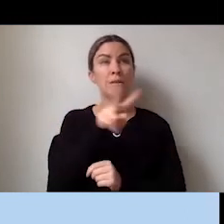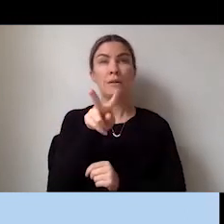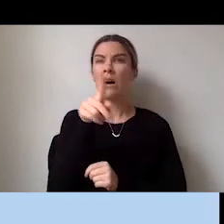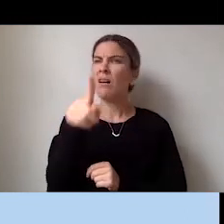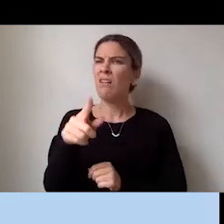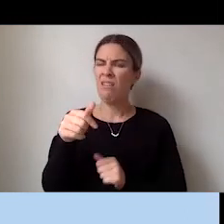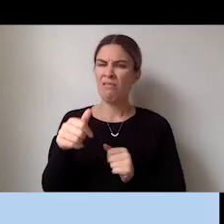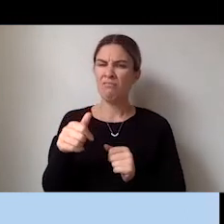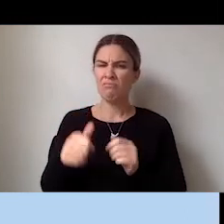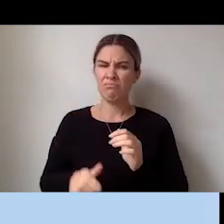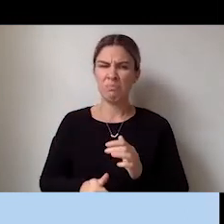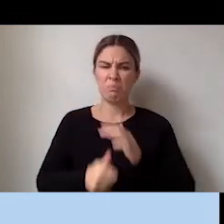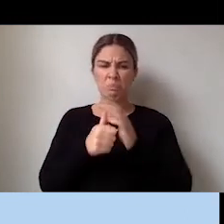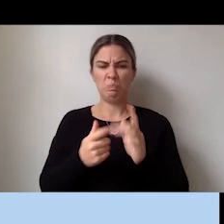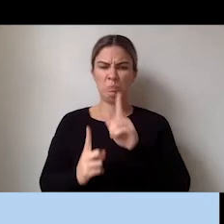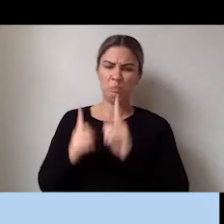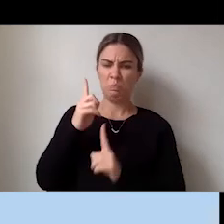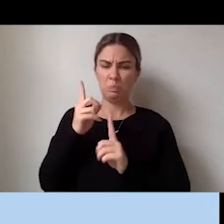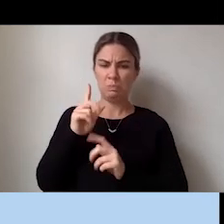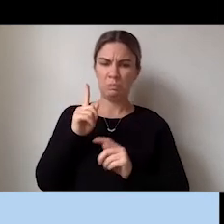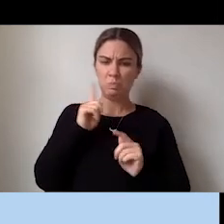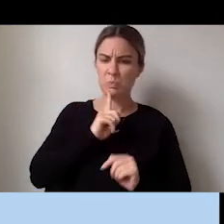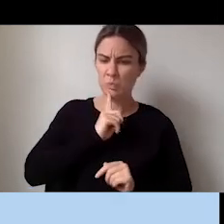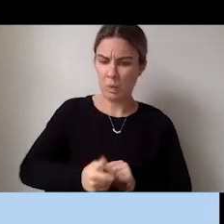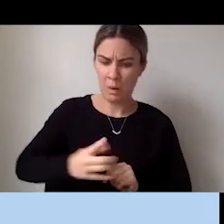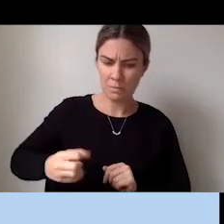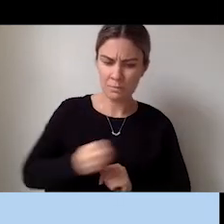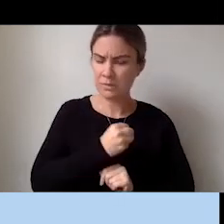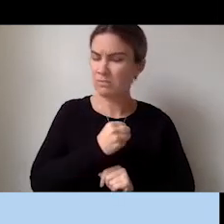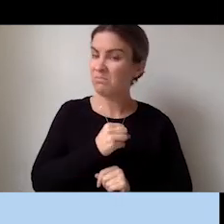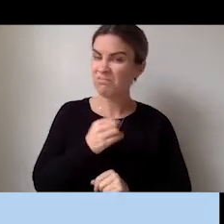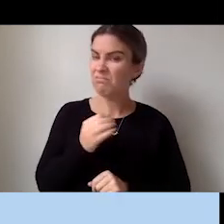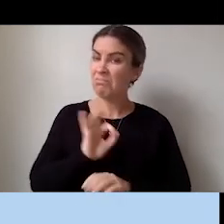about having power over somebody and some of the ways that I've thought